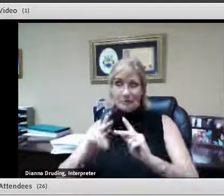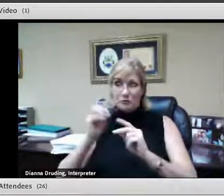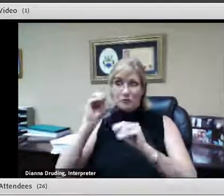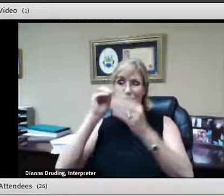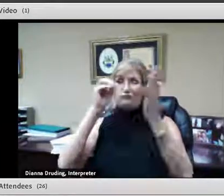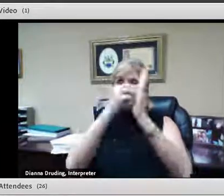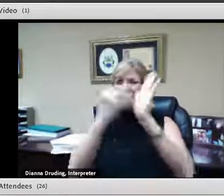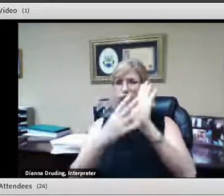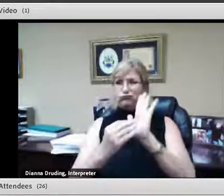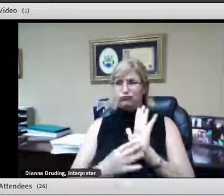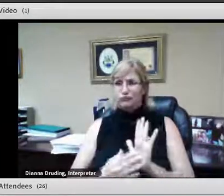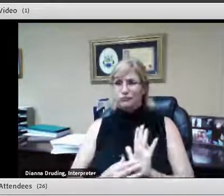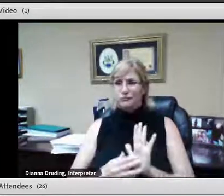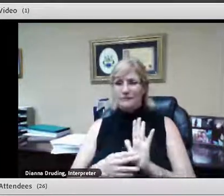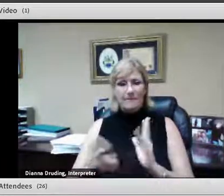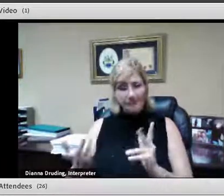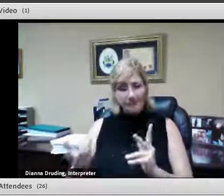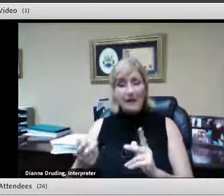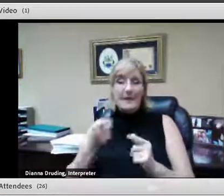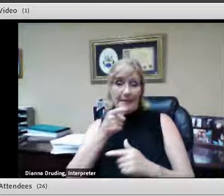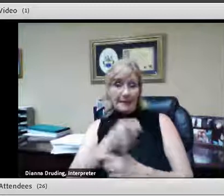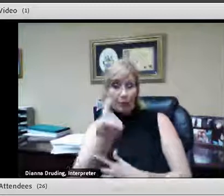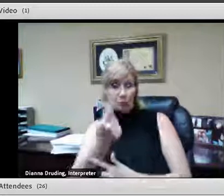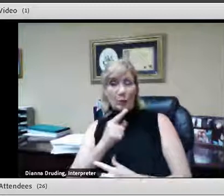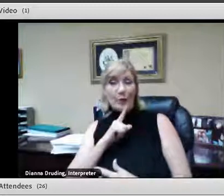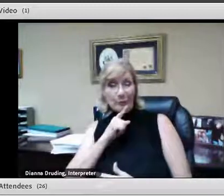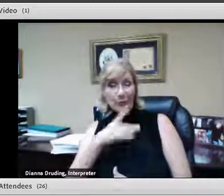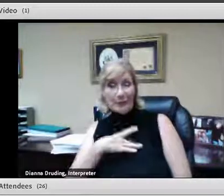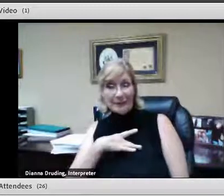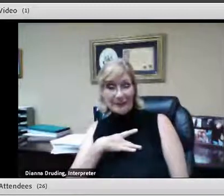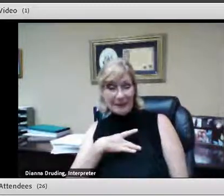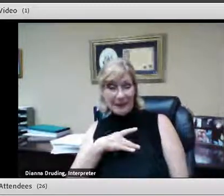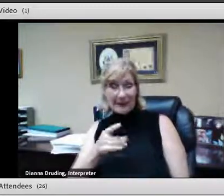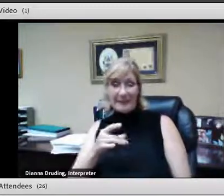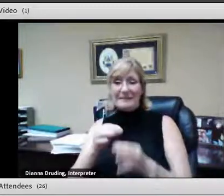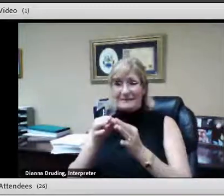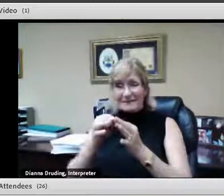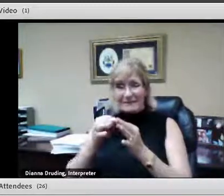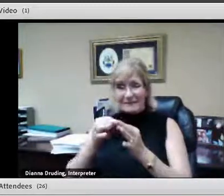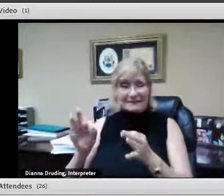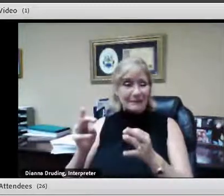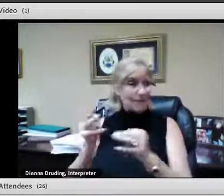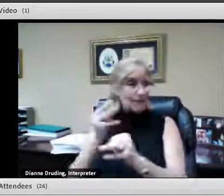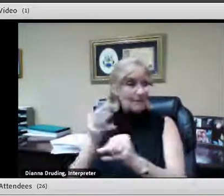But here's one I really like -- A simple, no frills arithmetic game, no loading time, no distractions,